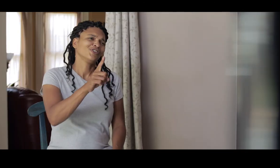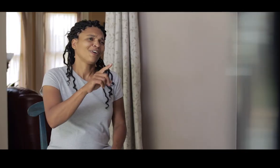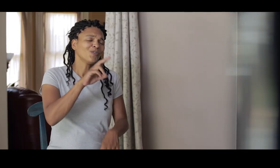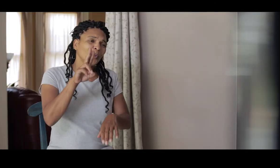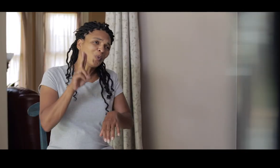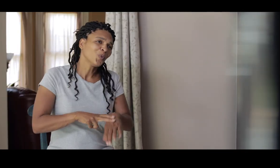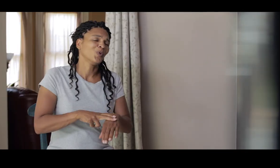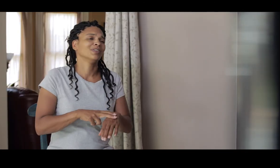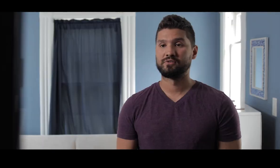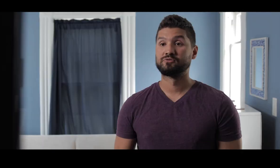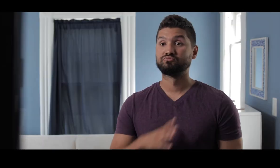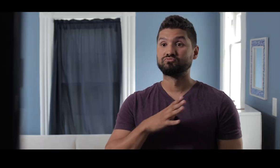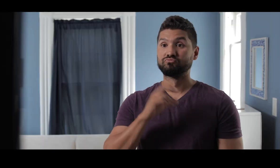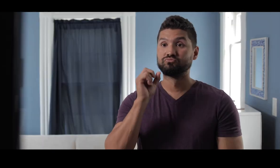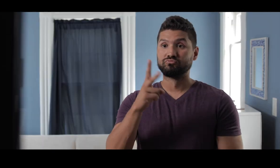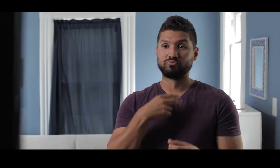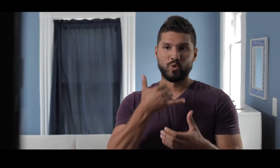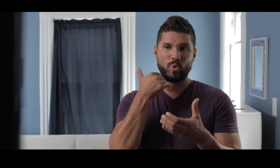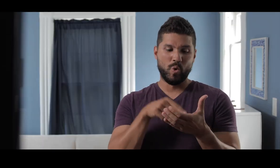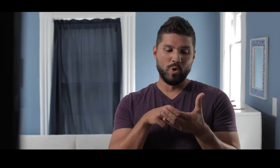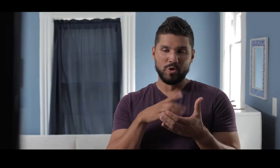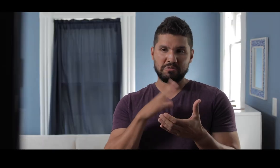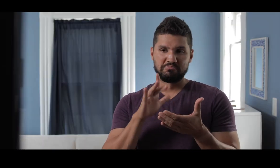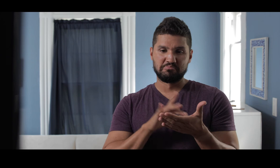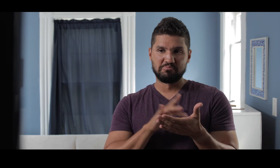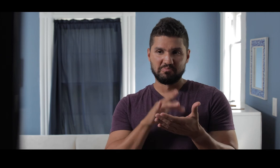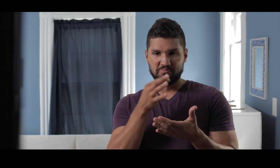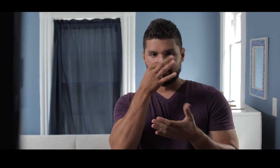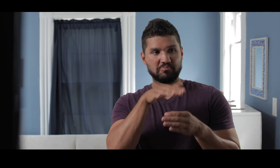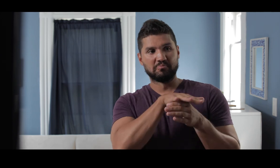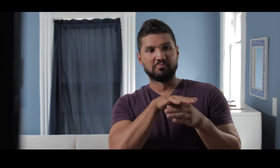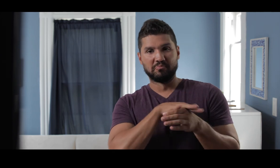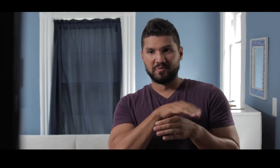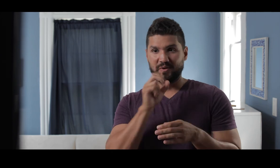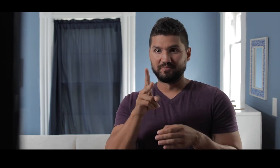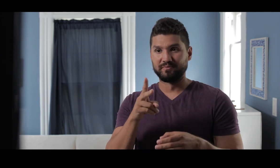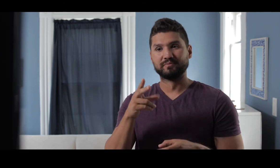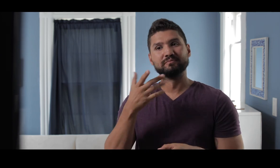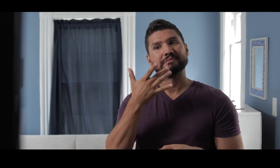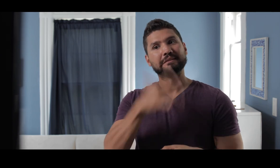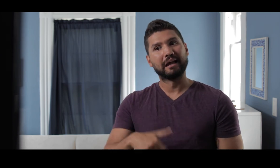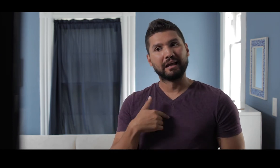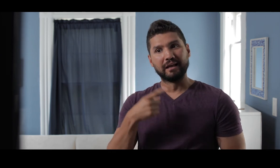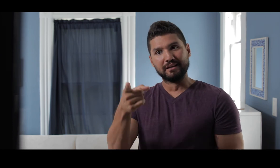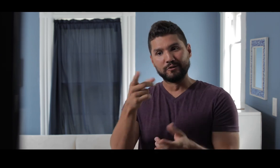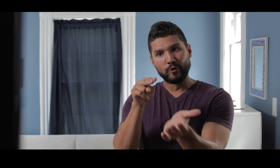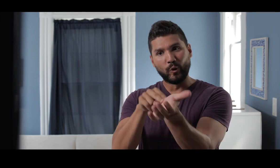Of course! Ok, it’s a plan. I’ll find the closest urgent care now. I’m so lucky my best friend is a nurse!